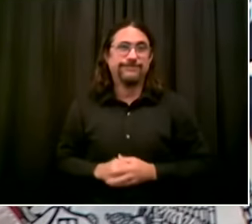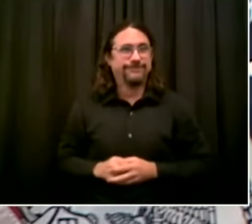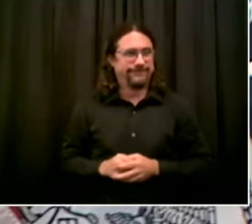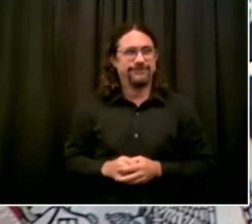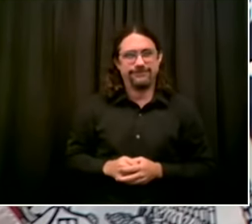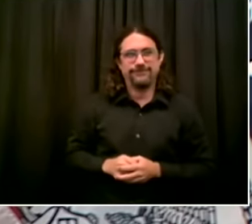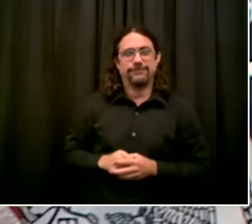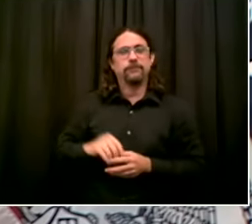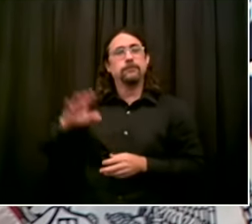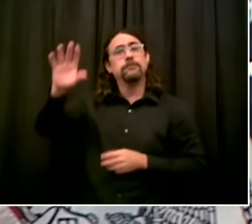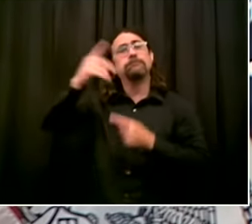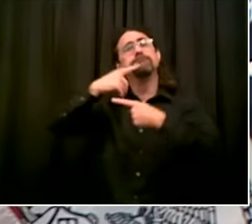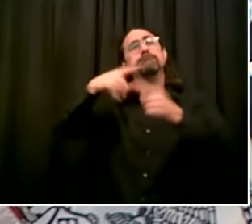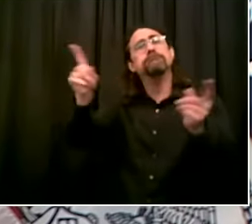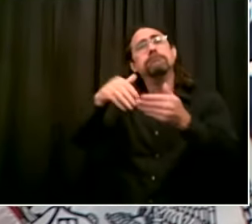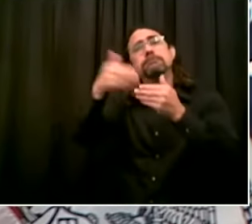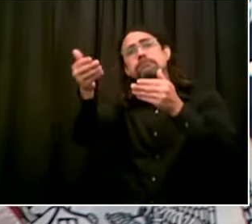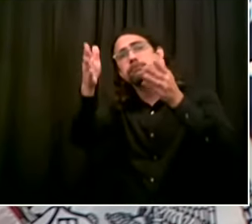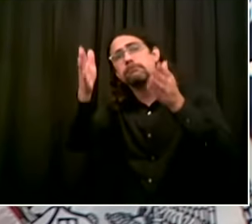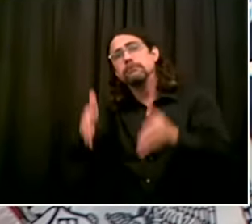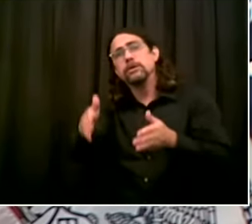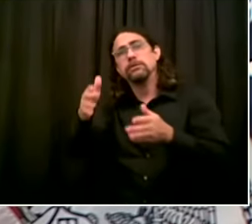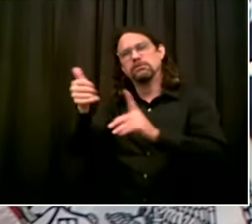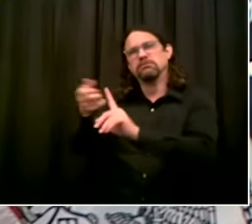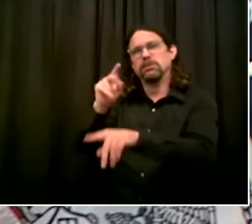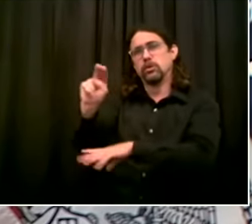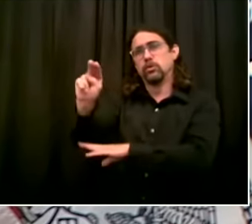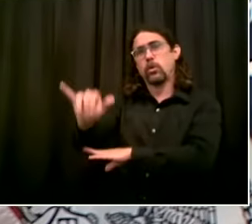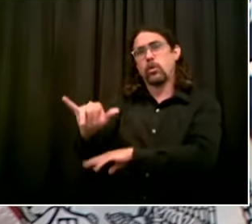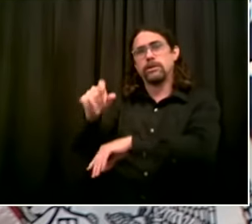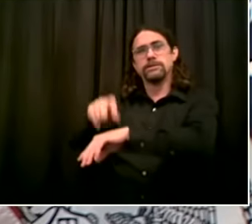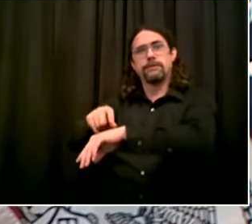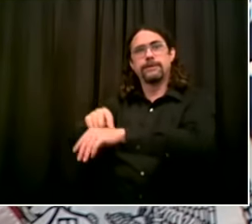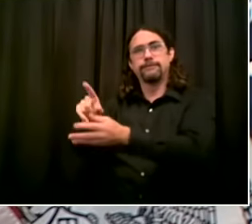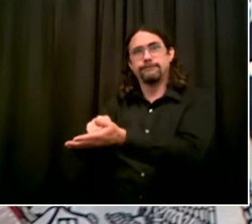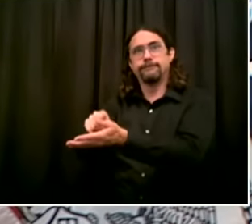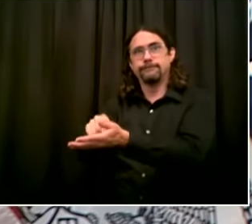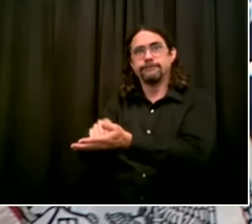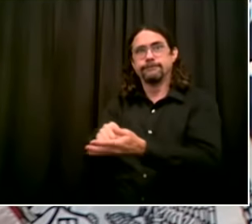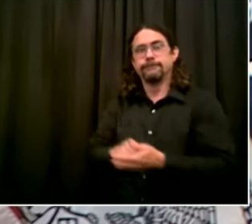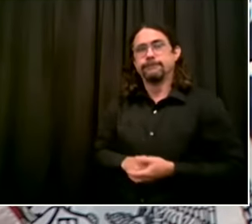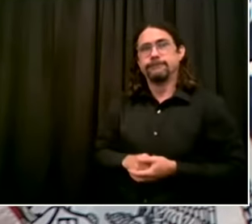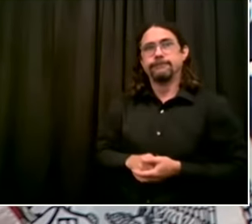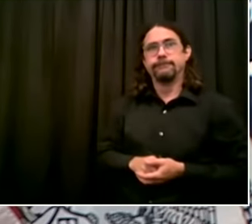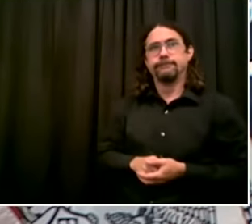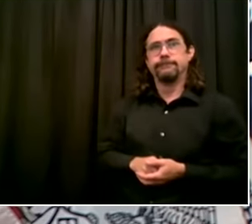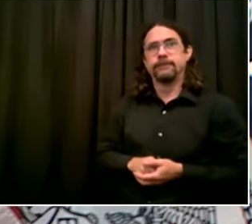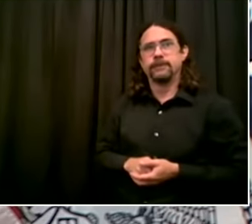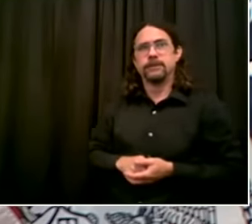PARTNERS. SINCE MARCH. THAT HAS NOT STOPDPE. IT HAS NOT WAVERED.